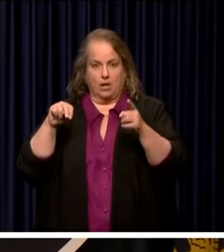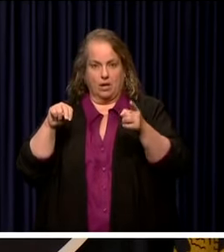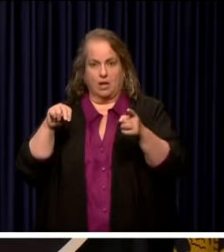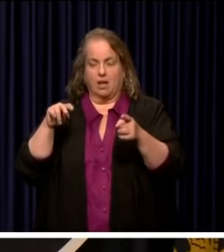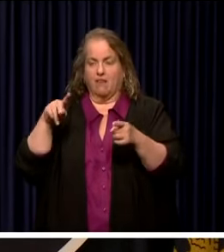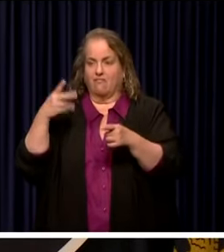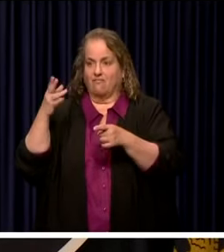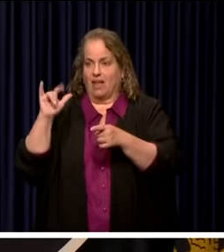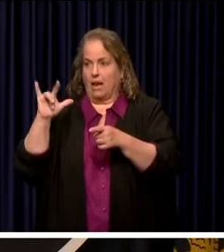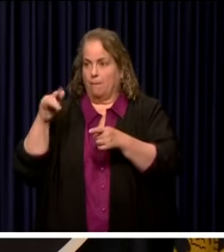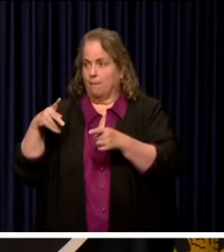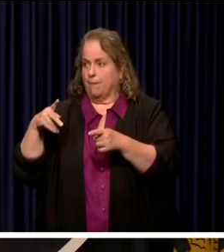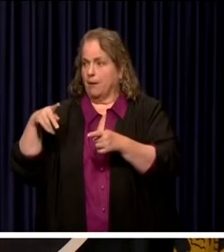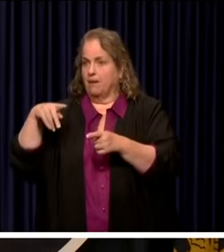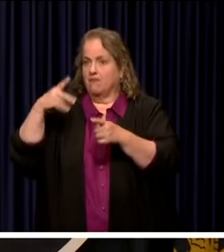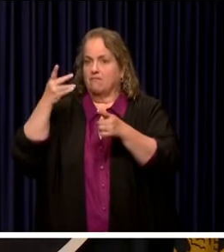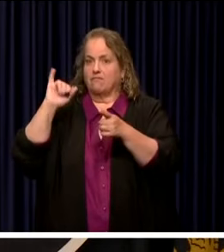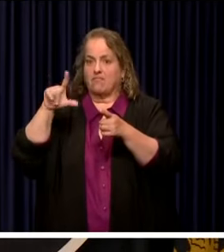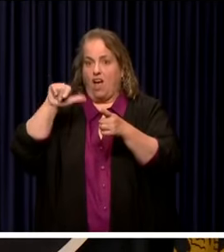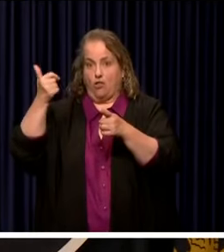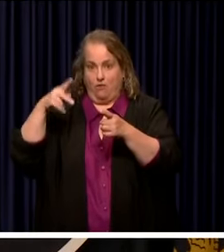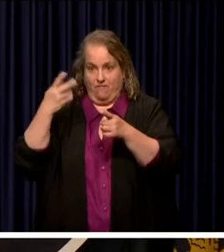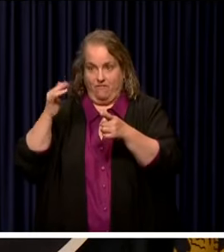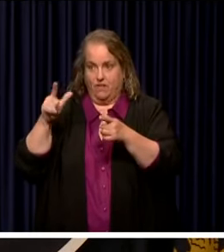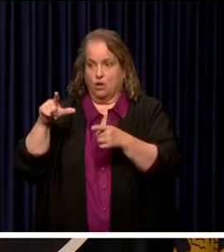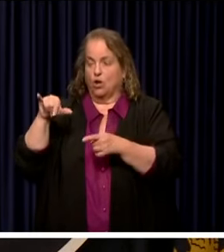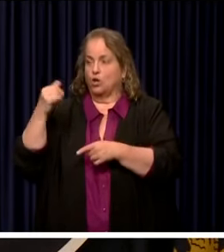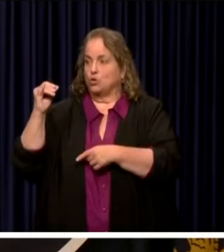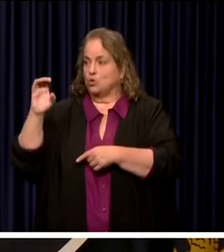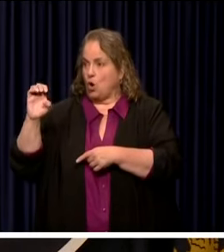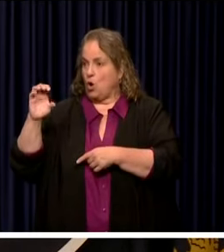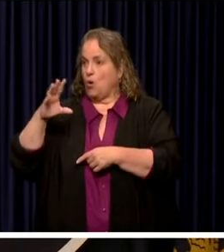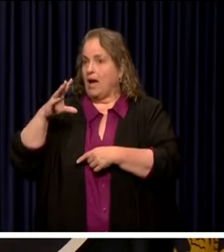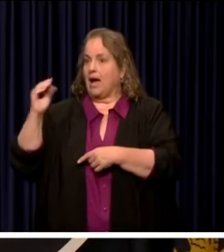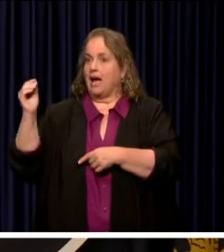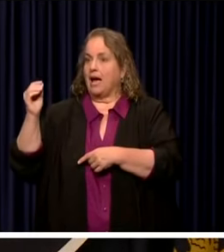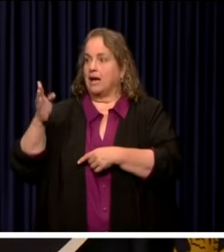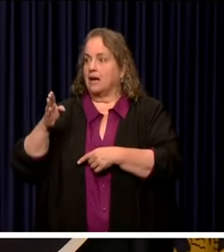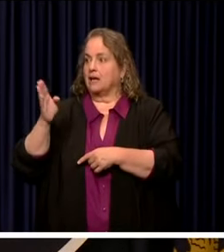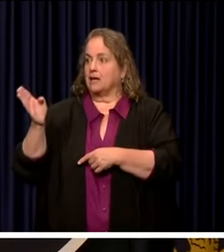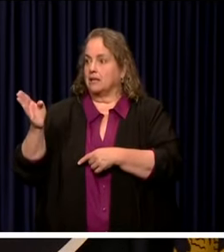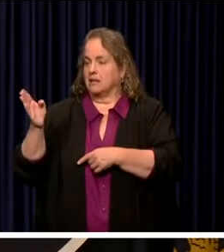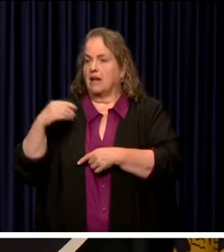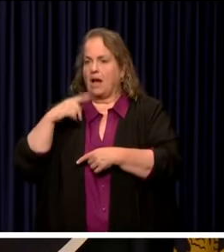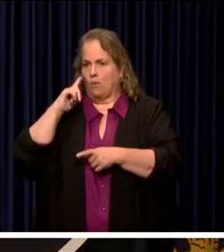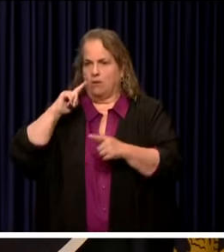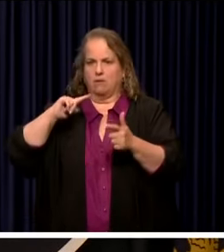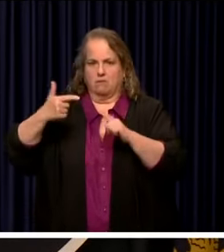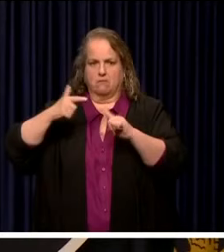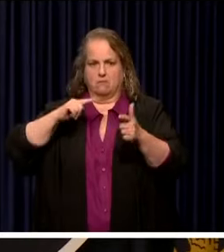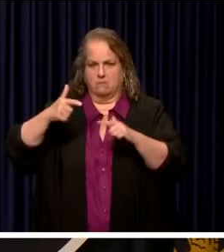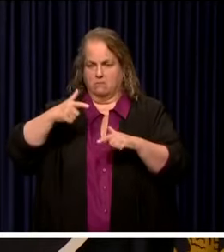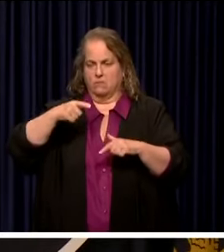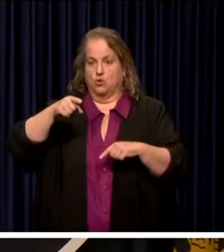SAY STAY TUNED AND WE'LL JUST HAVE TO SEE HOW THAT UNFOLD BECAUSE IT'S NOT JUST THE TEST,, IT'S THE MEDICAL ADVICE THAT